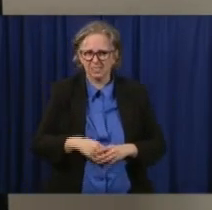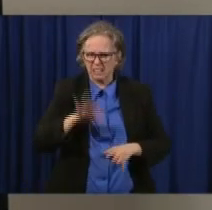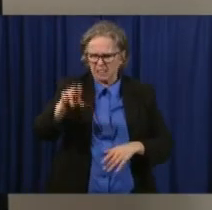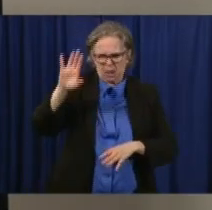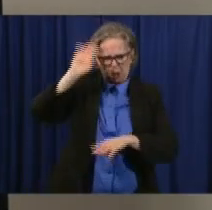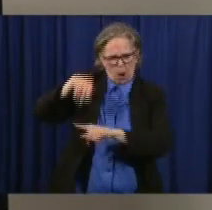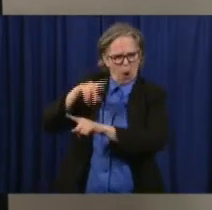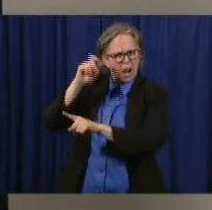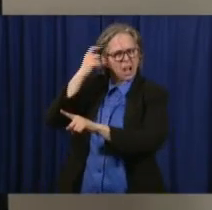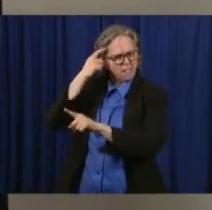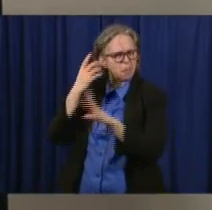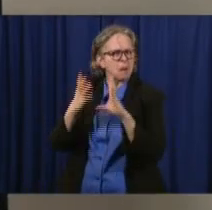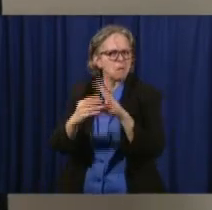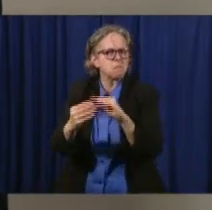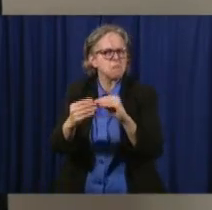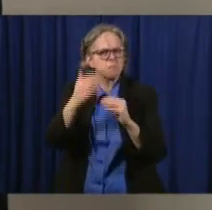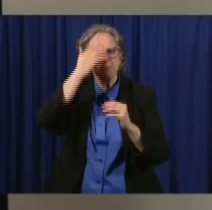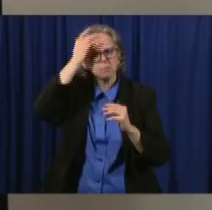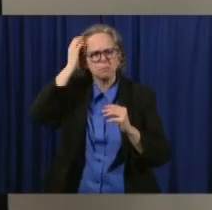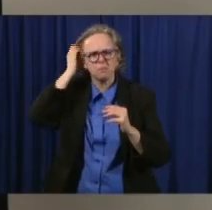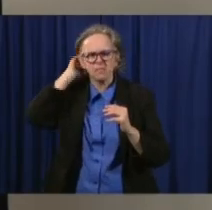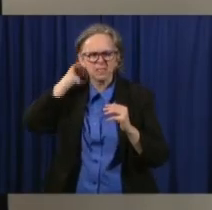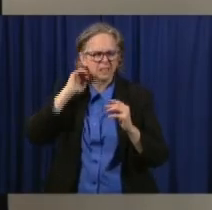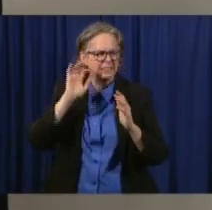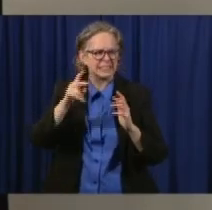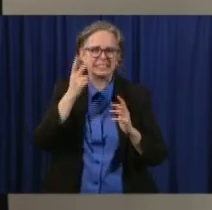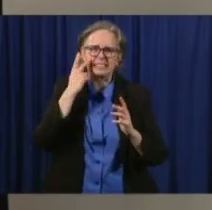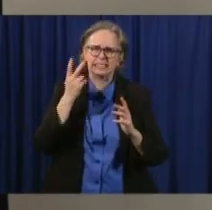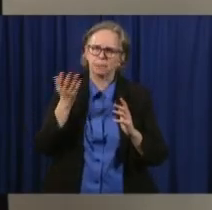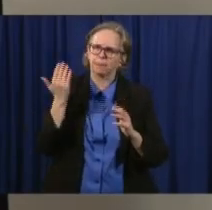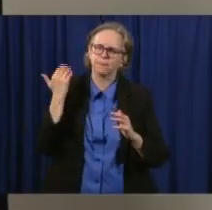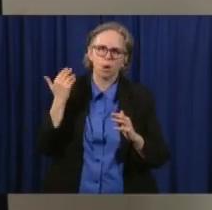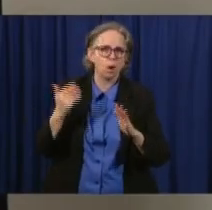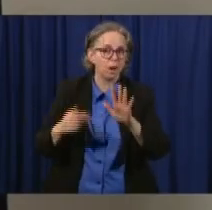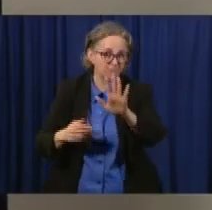BECOME AND THAT GOES ON AND ON. THAT WILL GIVE US OUR NEXT